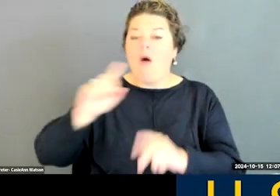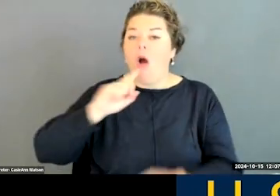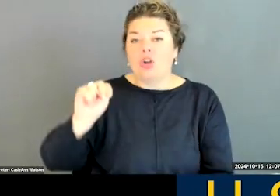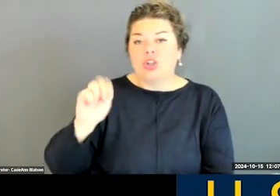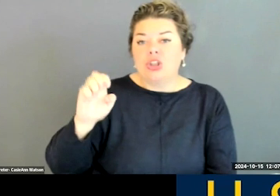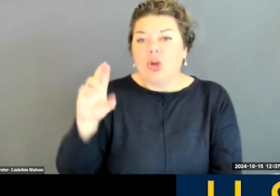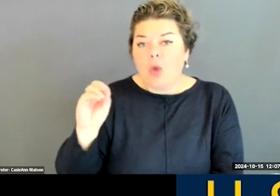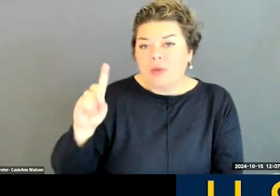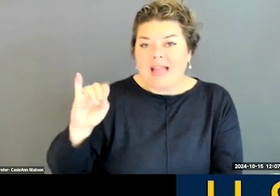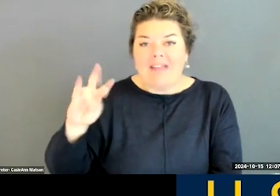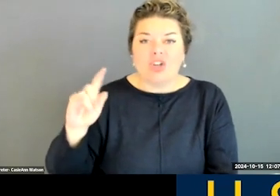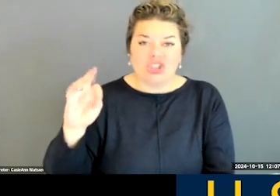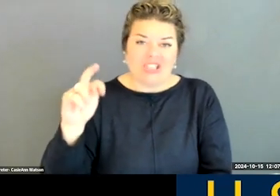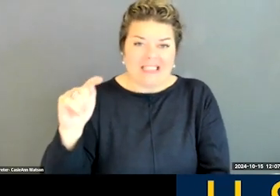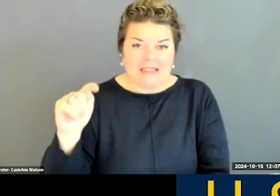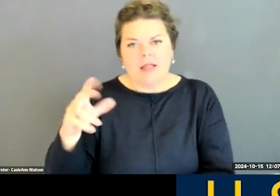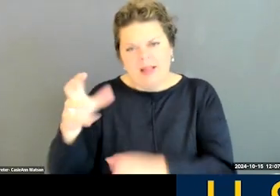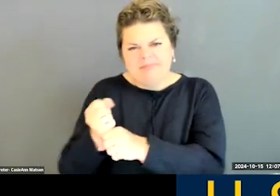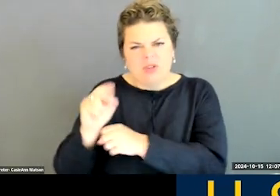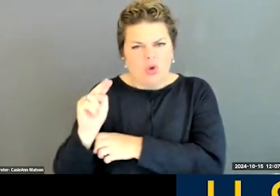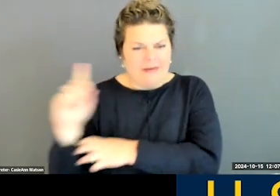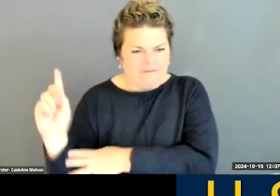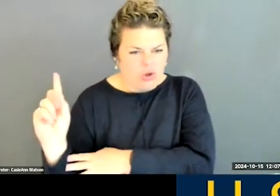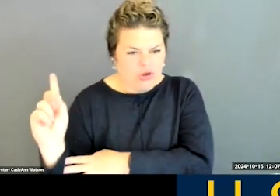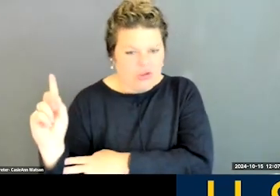and 68 million people. And, again, this is just in the US.